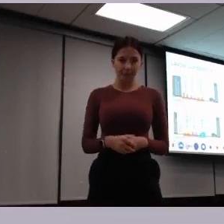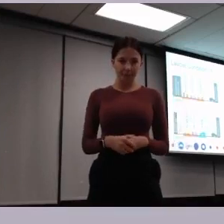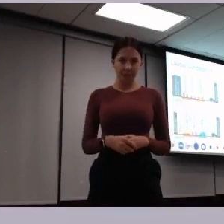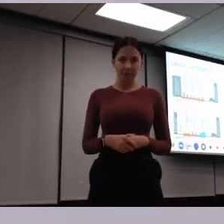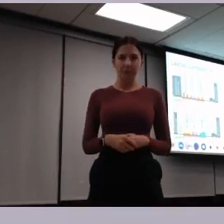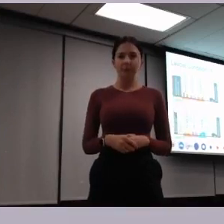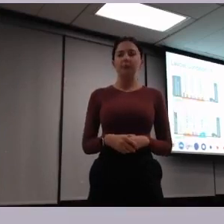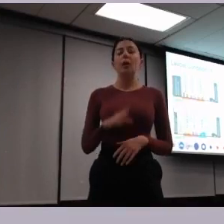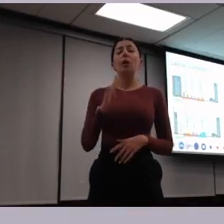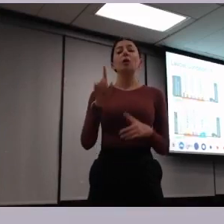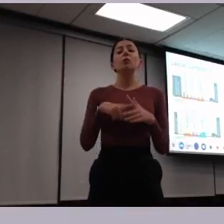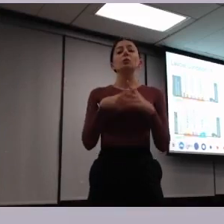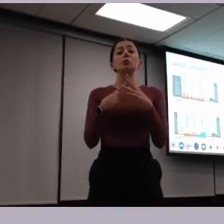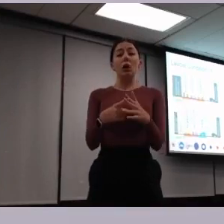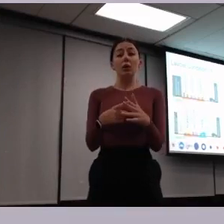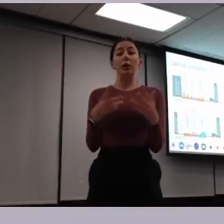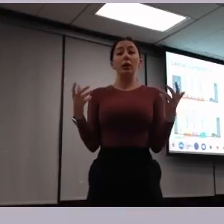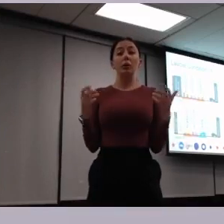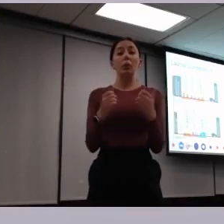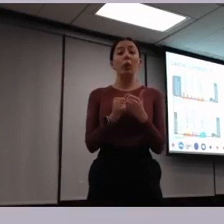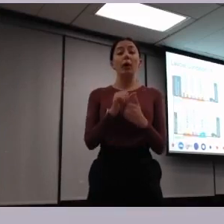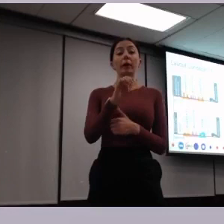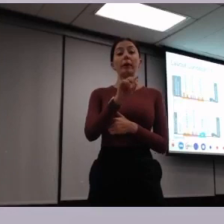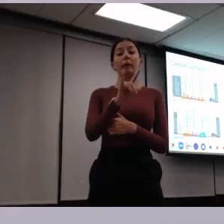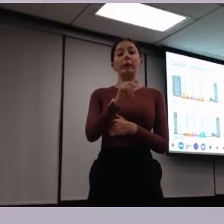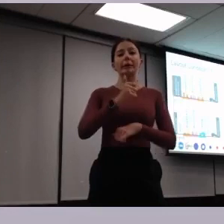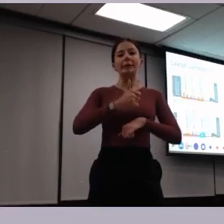So starting with condition one specifically in this one,